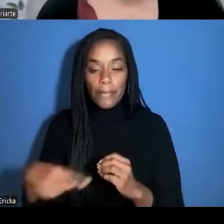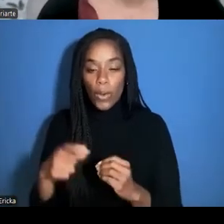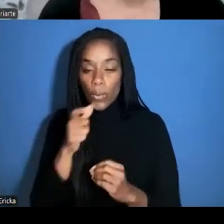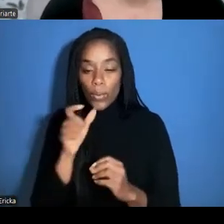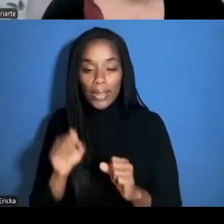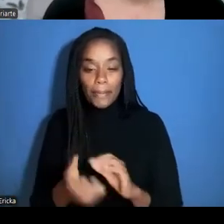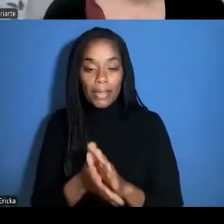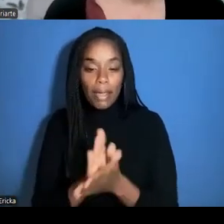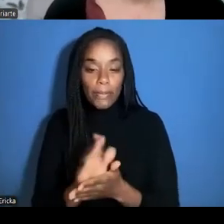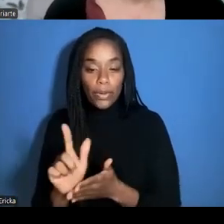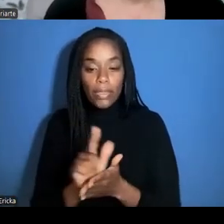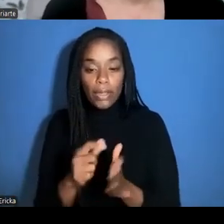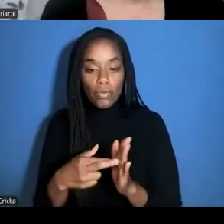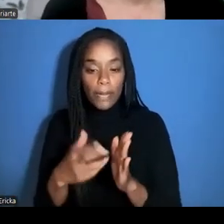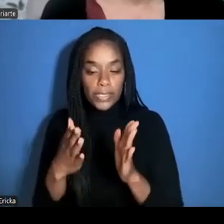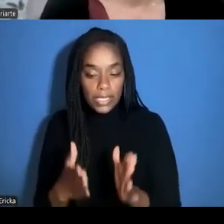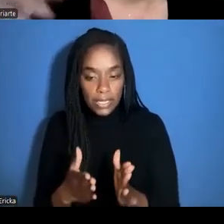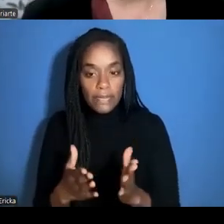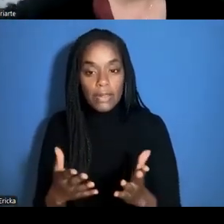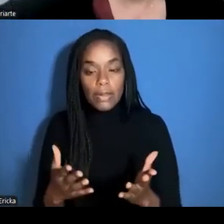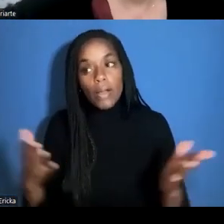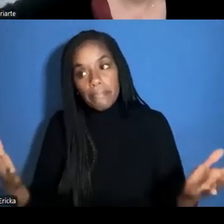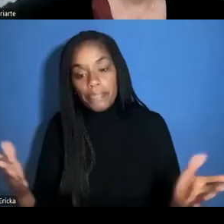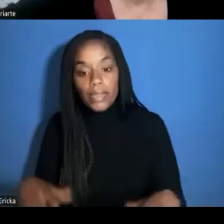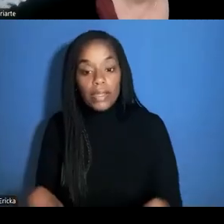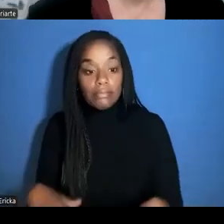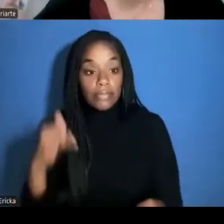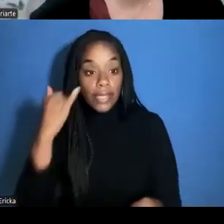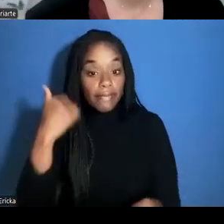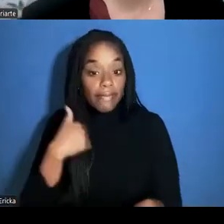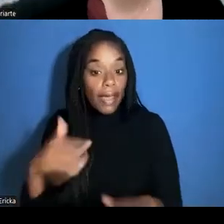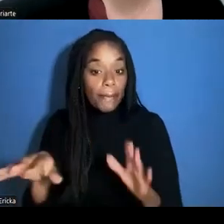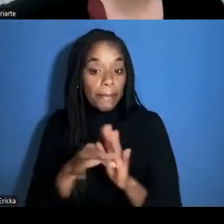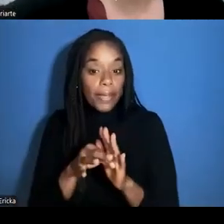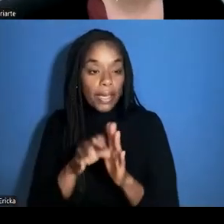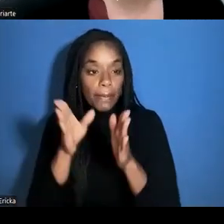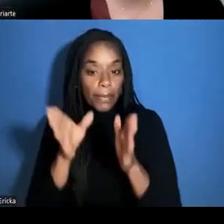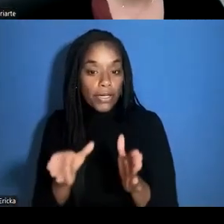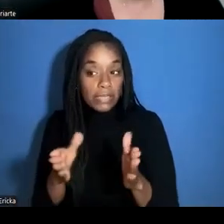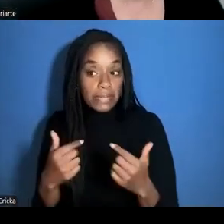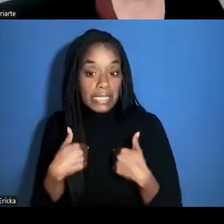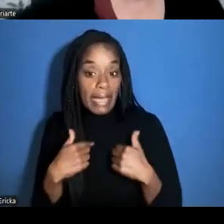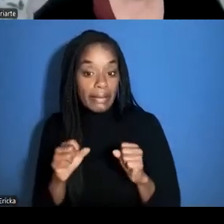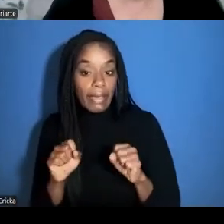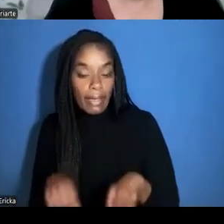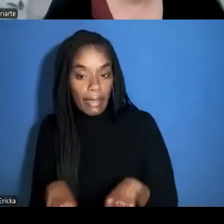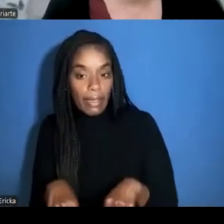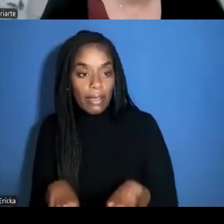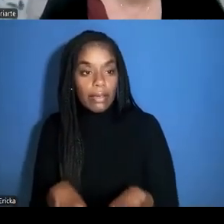Have, Well, if I choose someone because I have capacity to do that, to be that person, then fine.